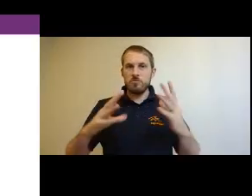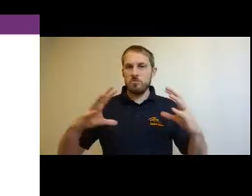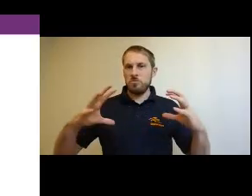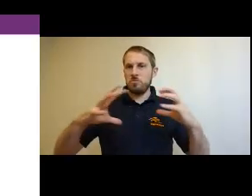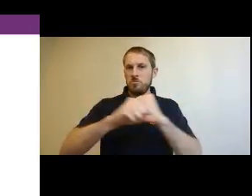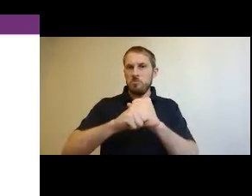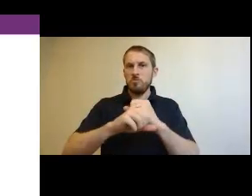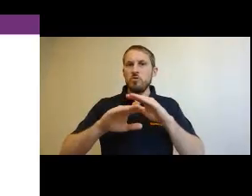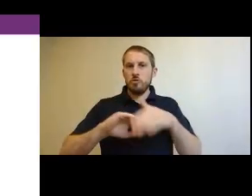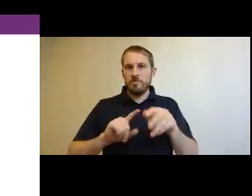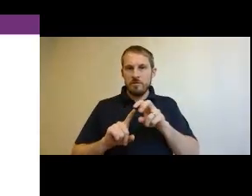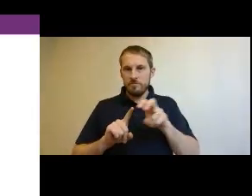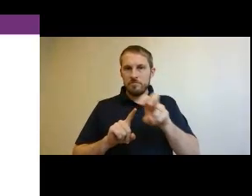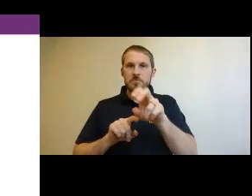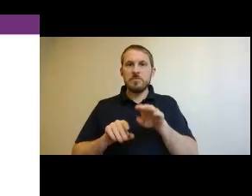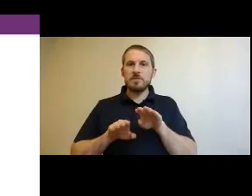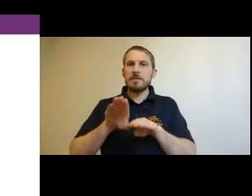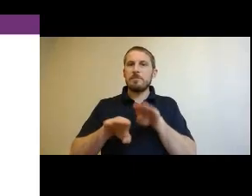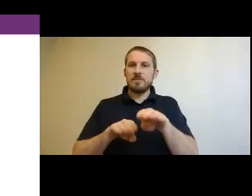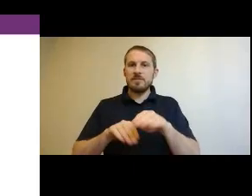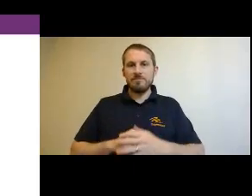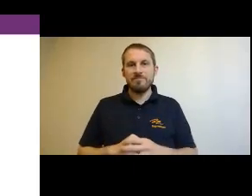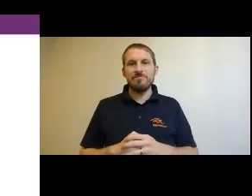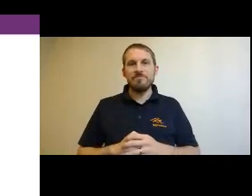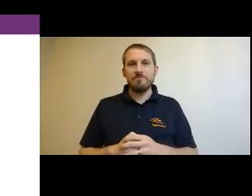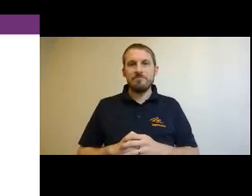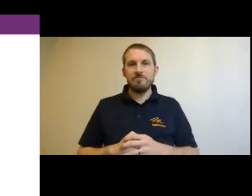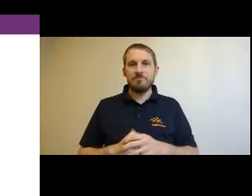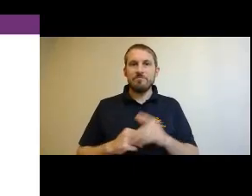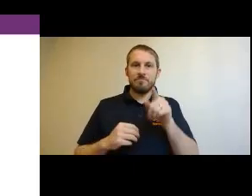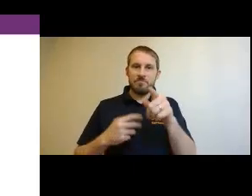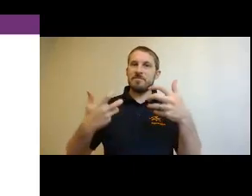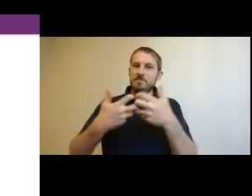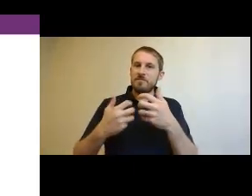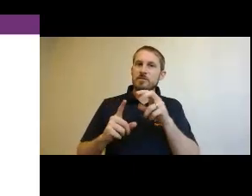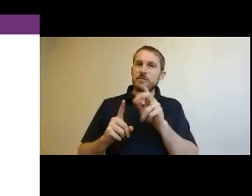in the NDIS participant journey for people aged nine to 64.